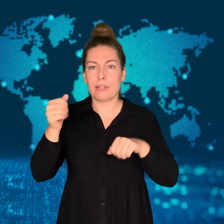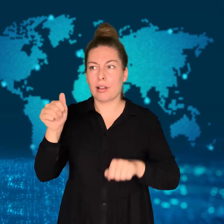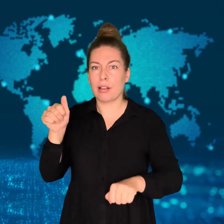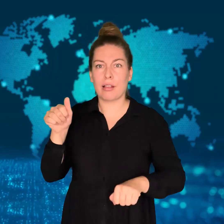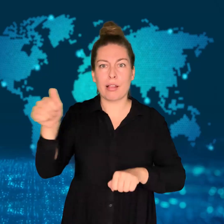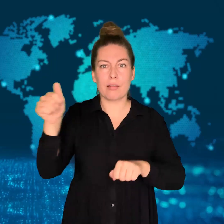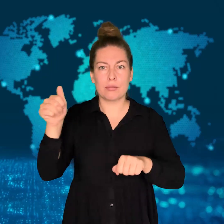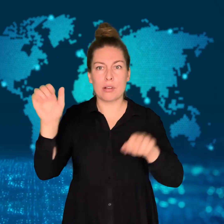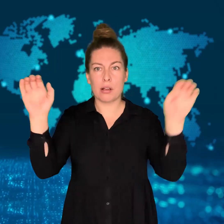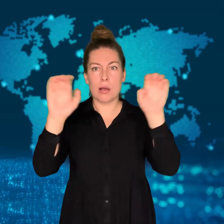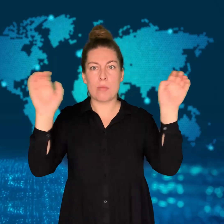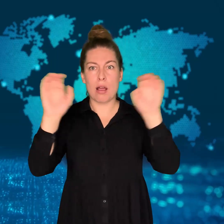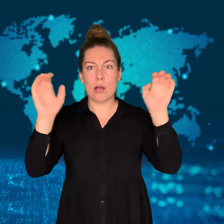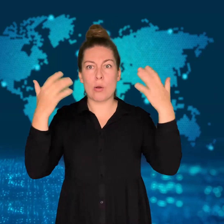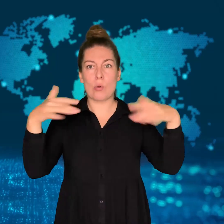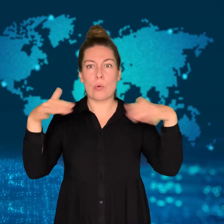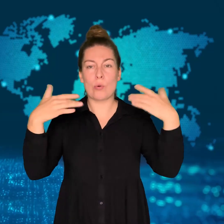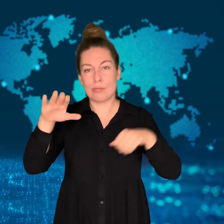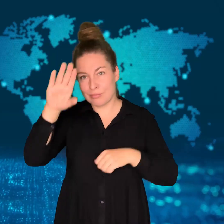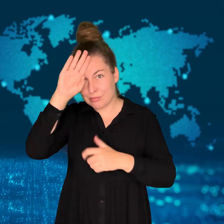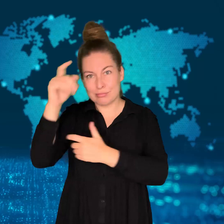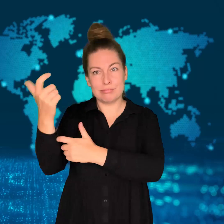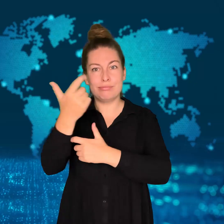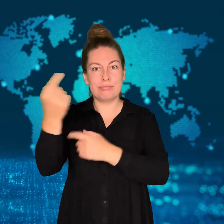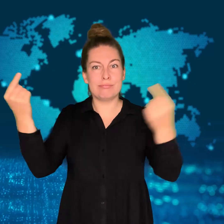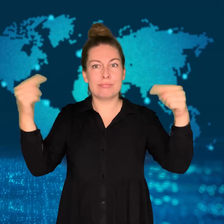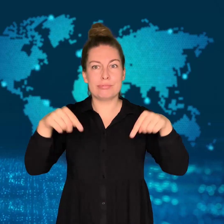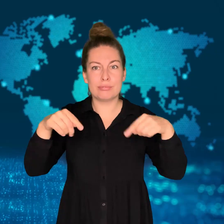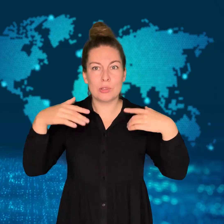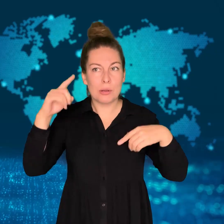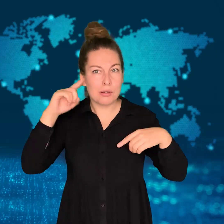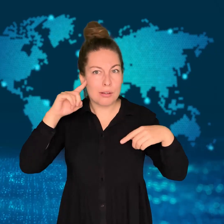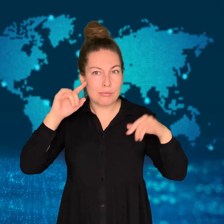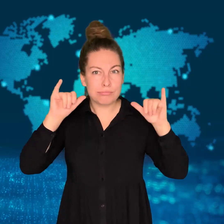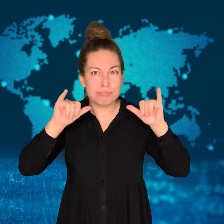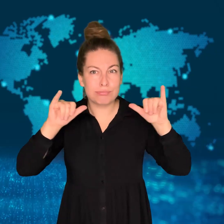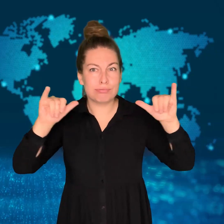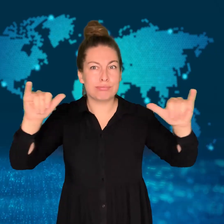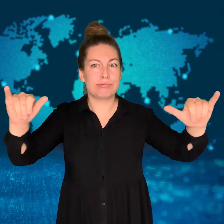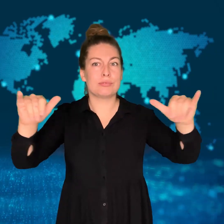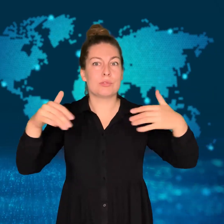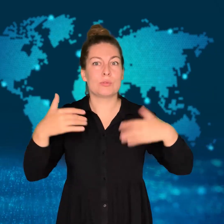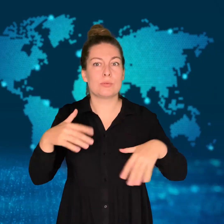the House of Representatives prior to the vote.